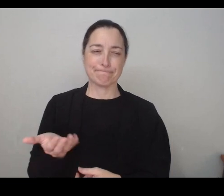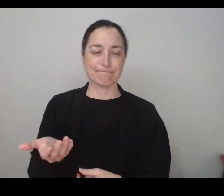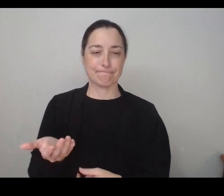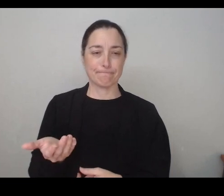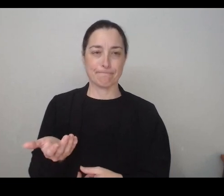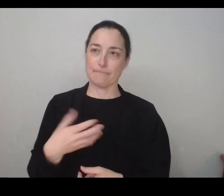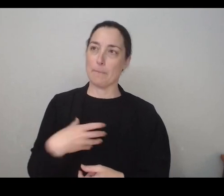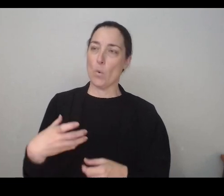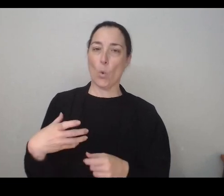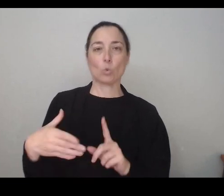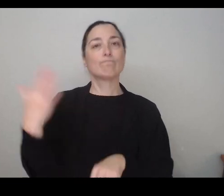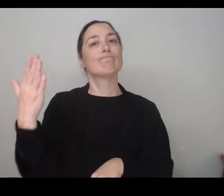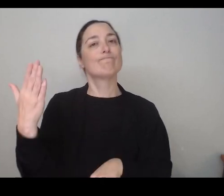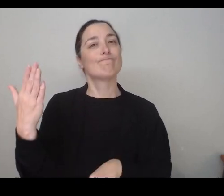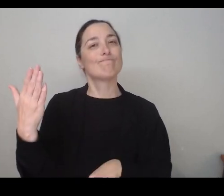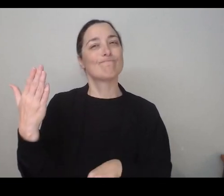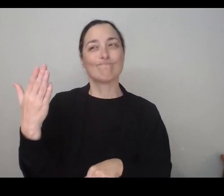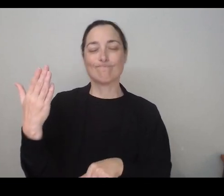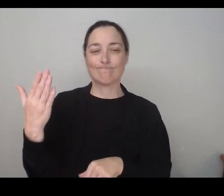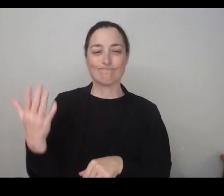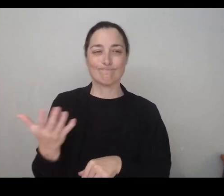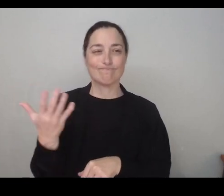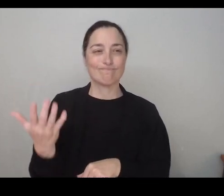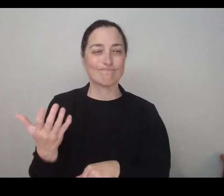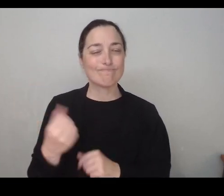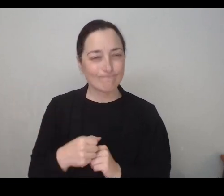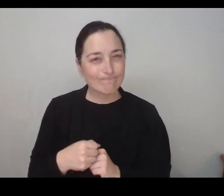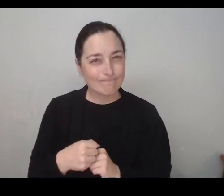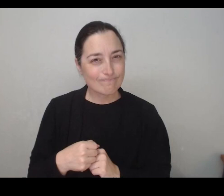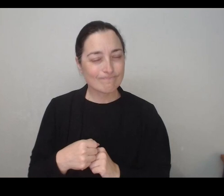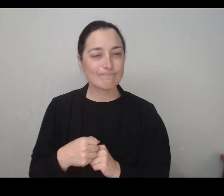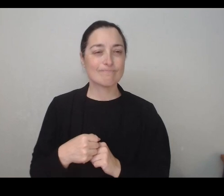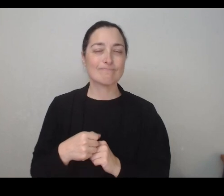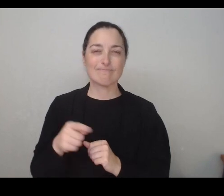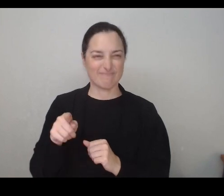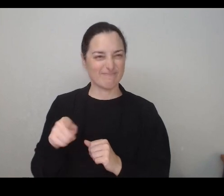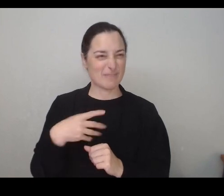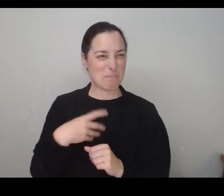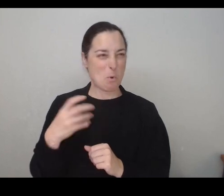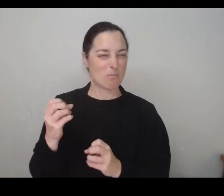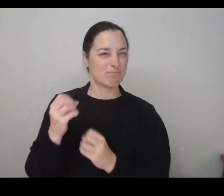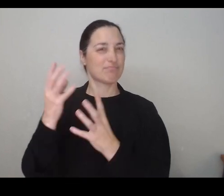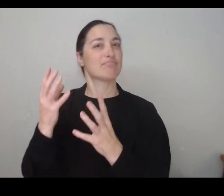I mean, it's the kind of synthesism, for example, he adopts in 1888.